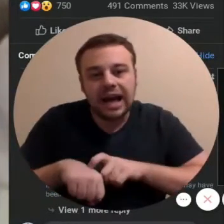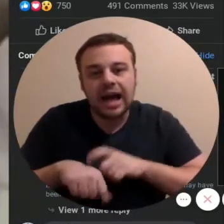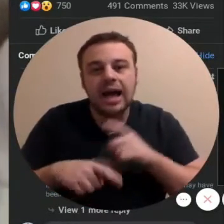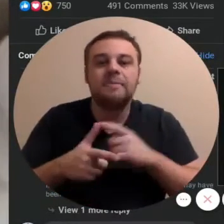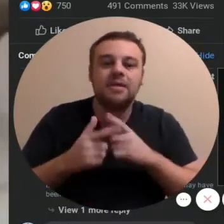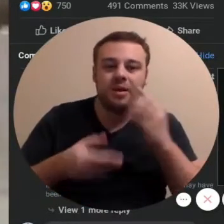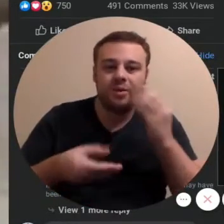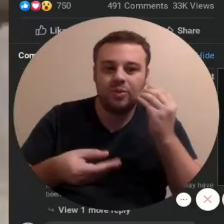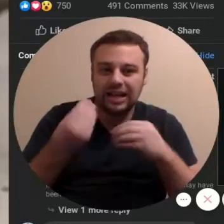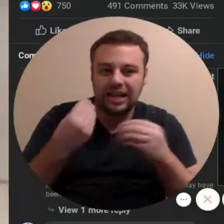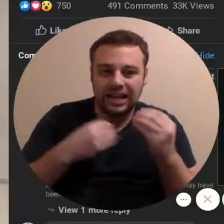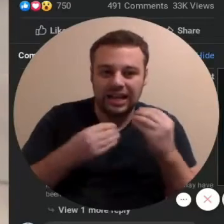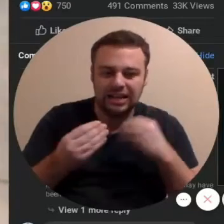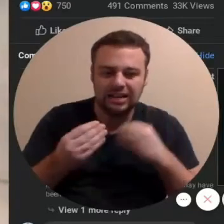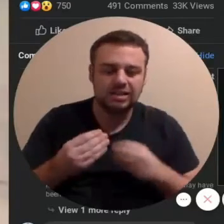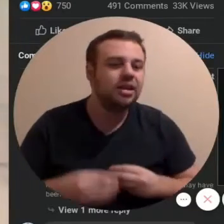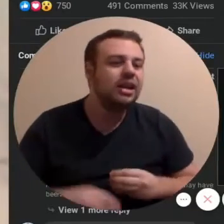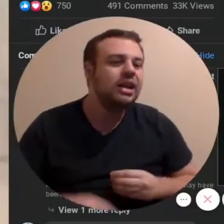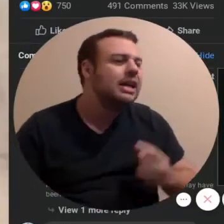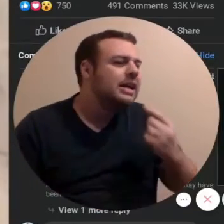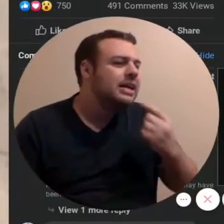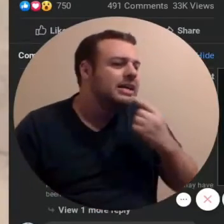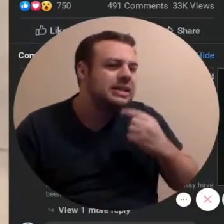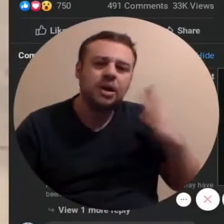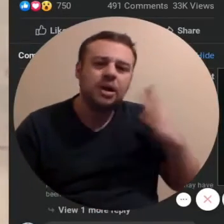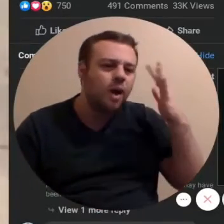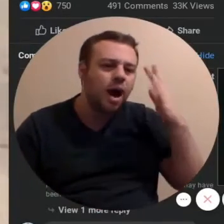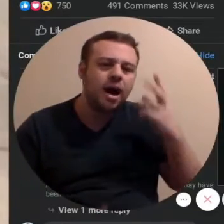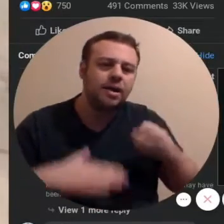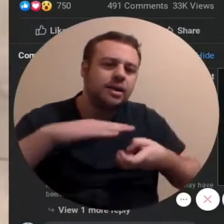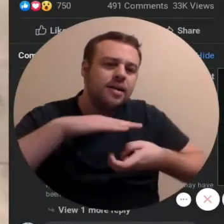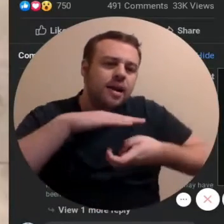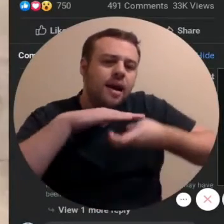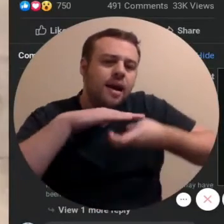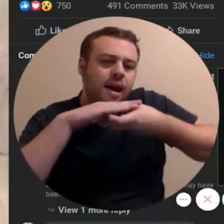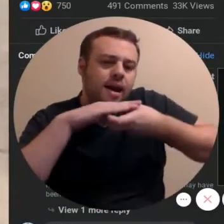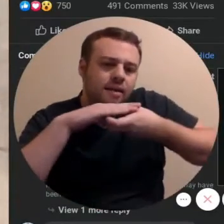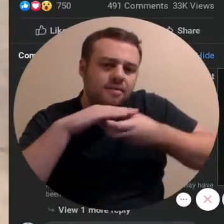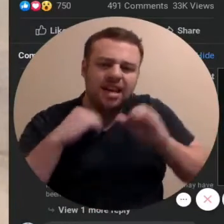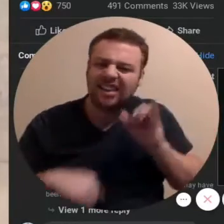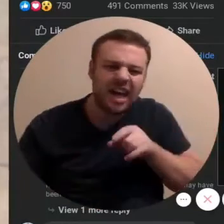why they do that, and why that's part of sloths- Janice or Julie?